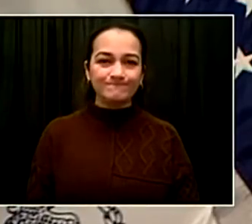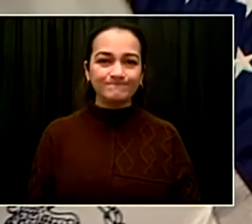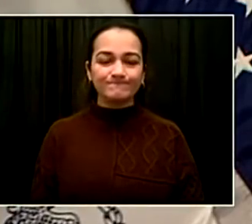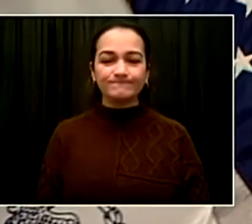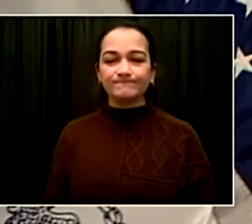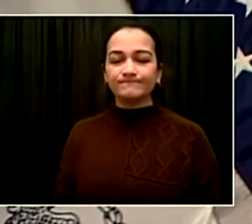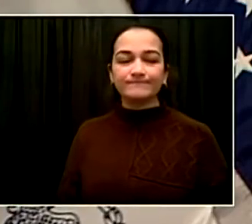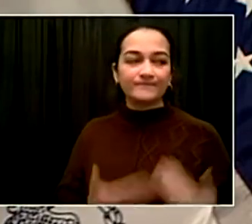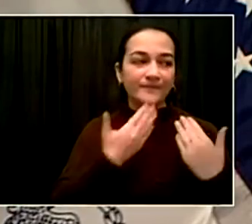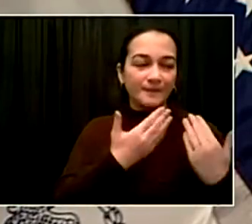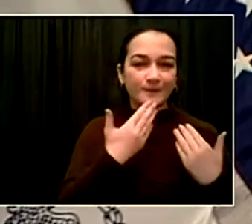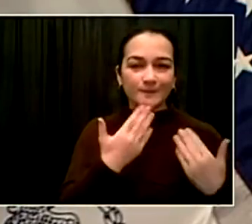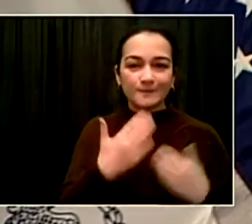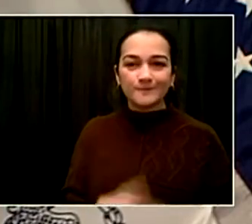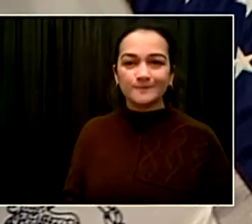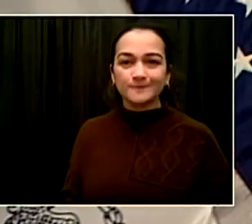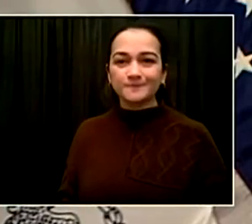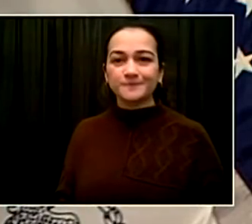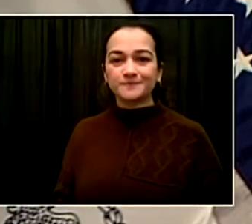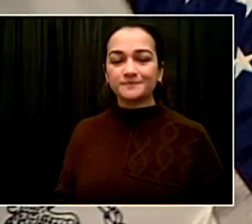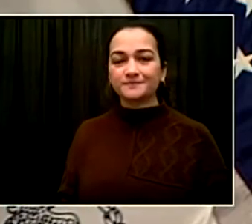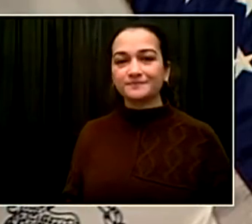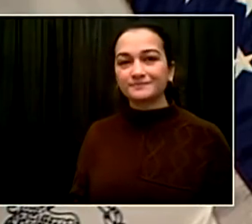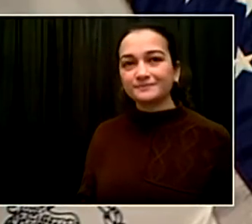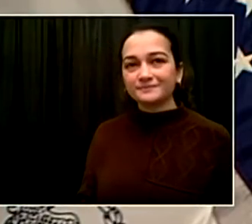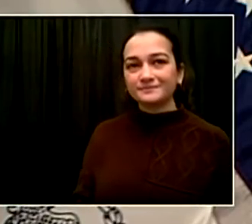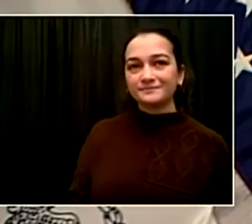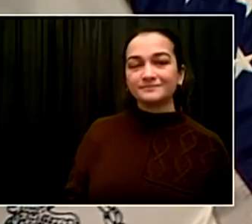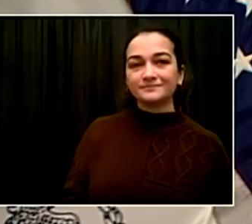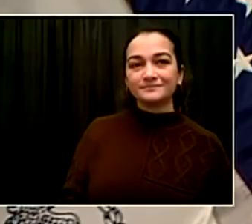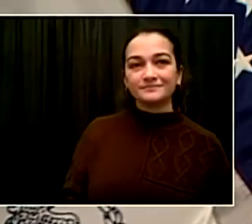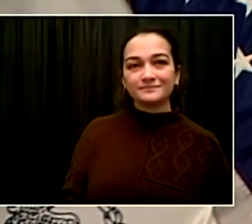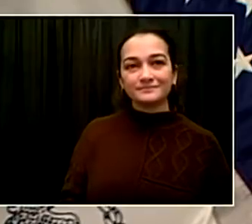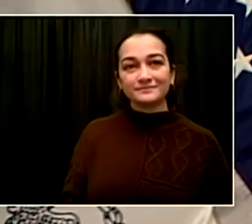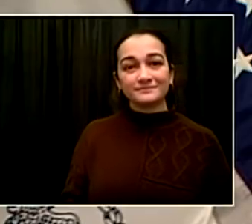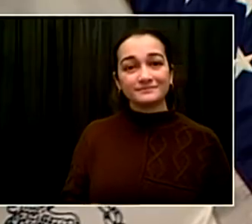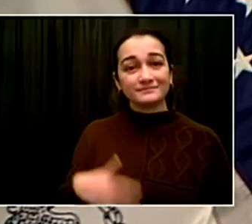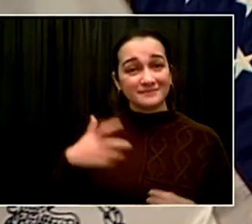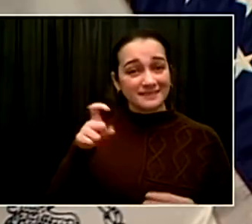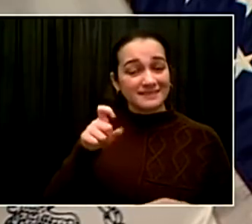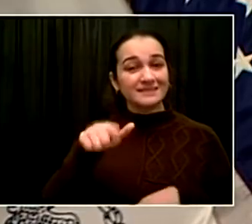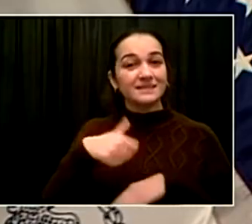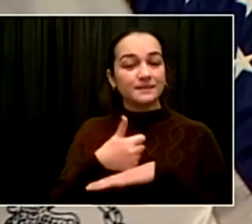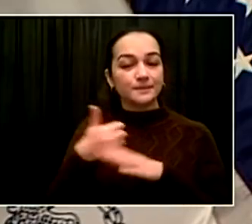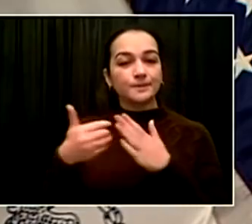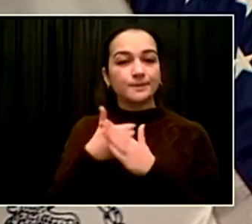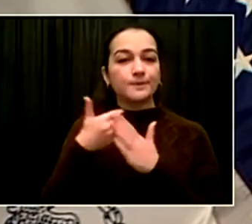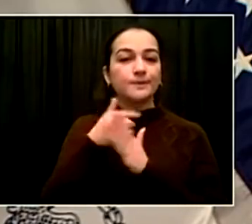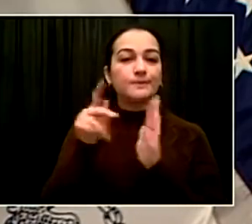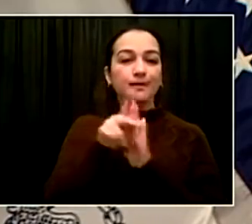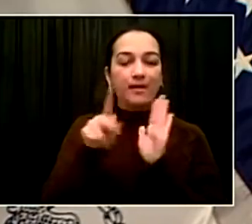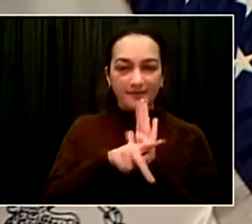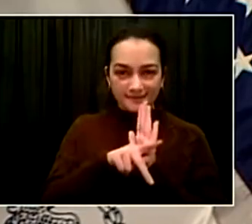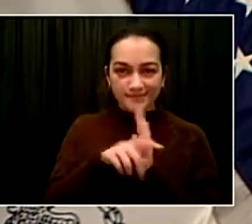TED, LET'S MAKE SOME POLICY ON THE FLY HERE BEFORE FOLLOW